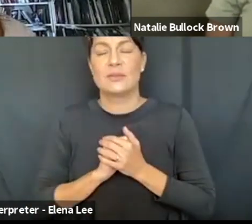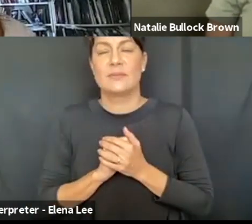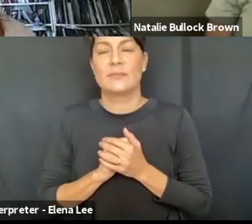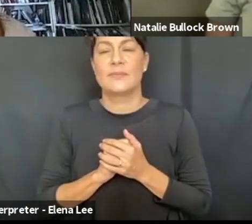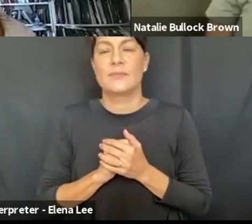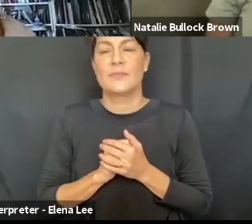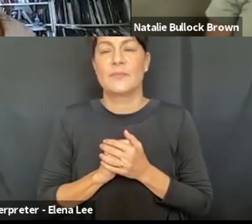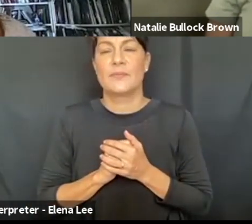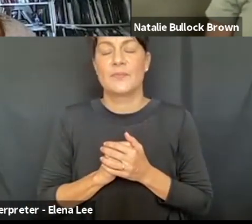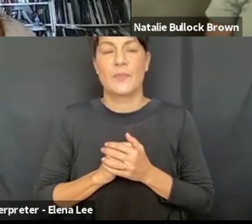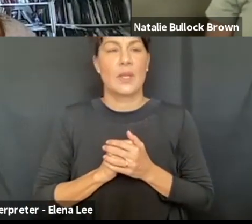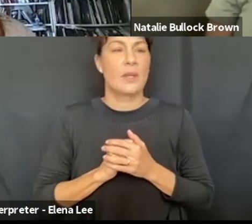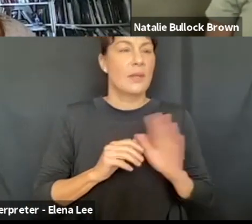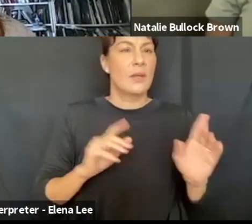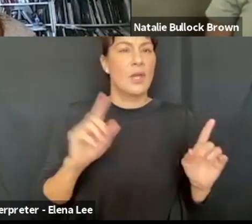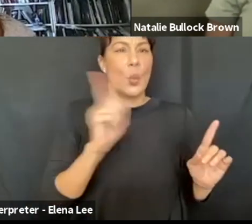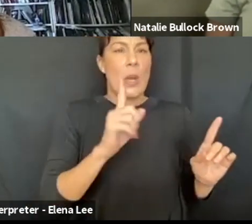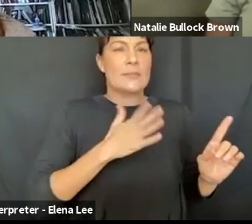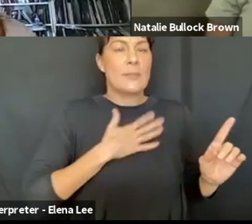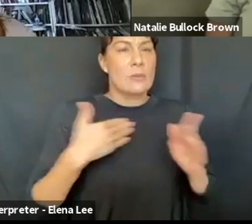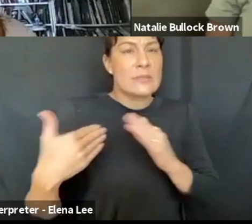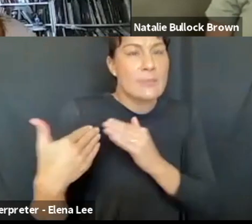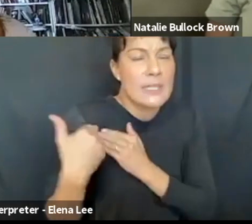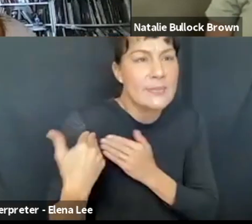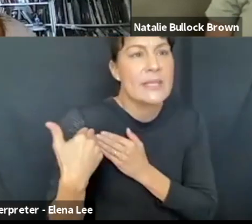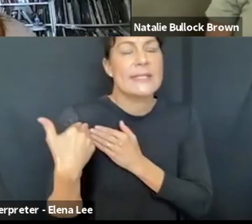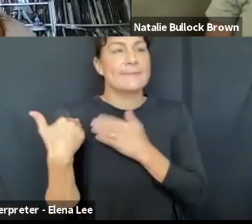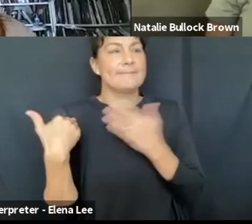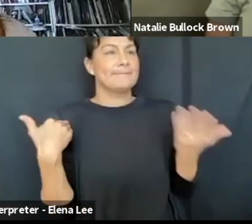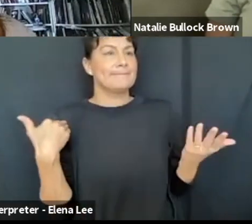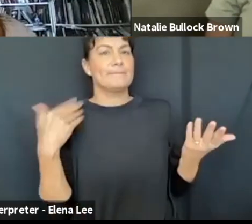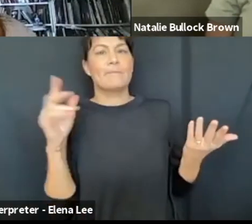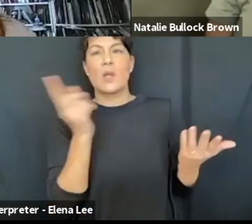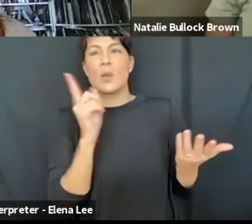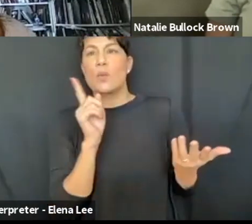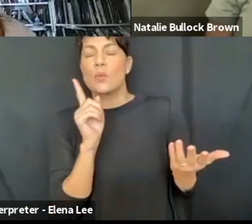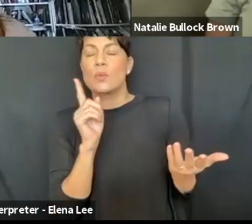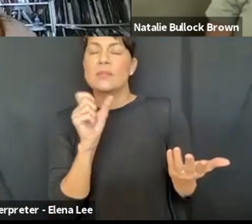Where do my accountabilities and my responsibilities lie? So, thank you for bringing that up